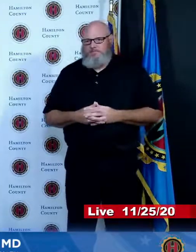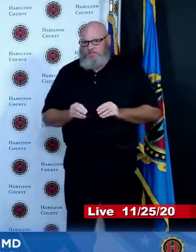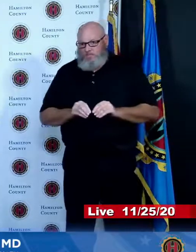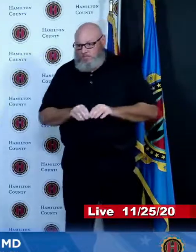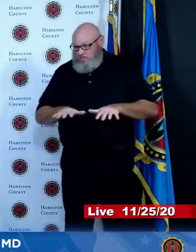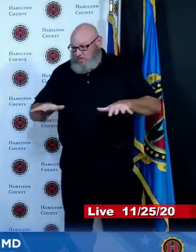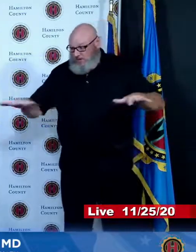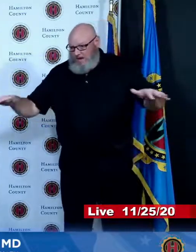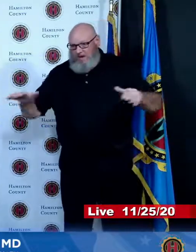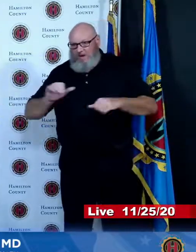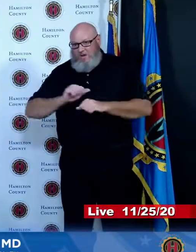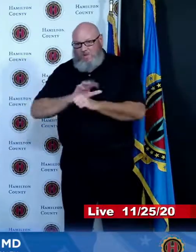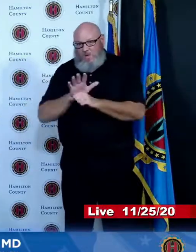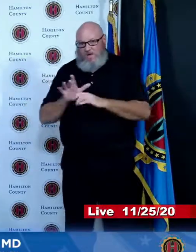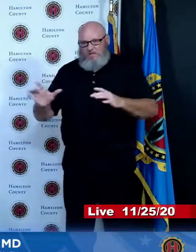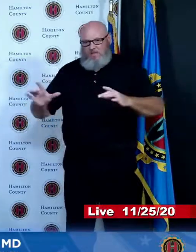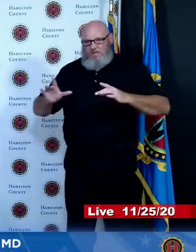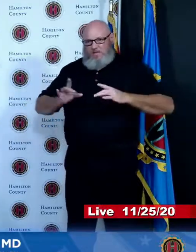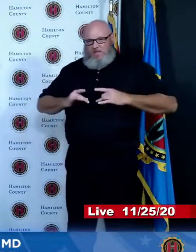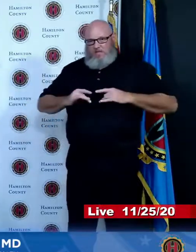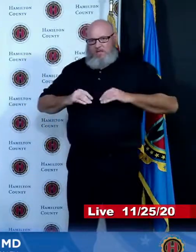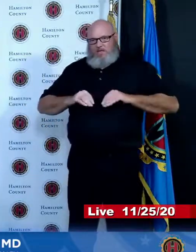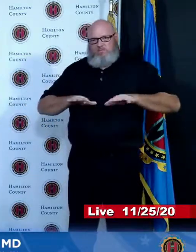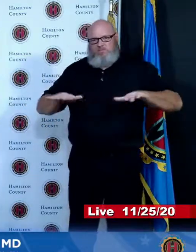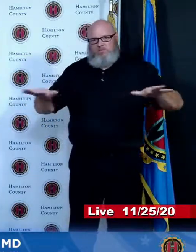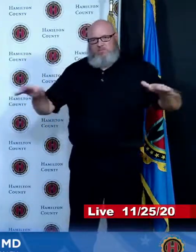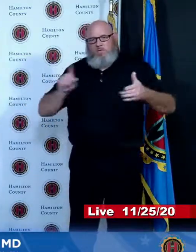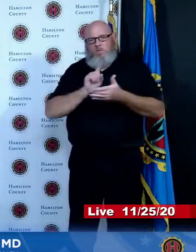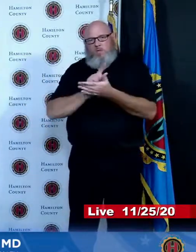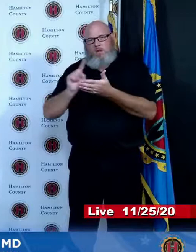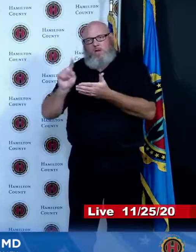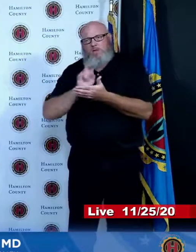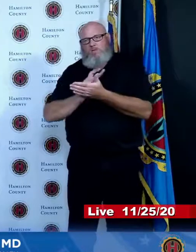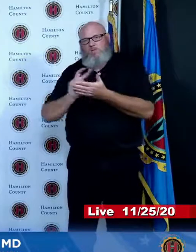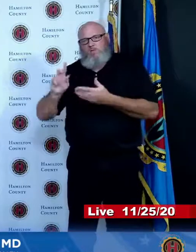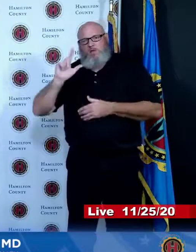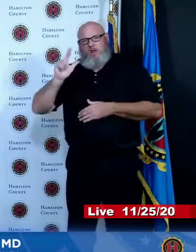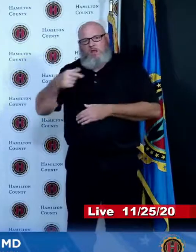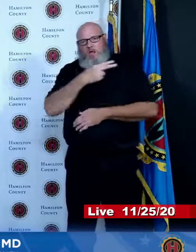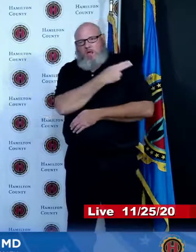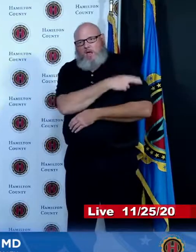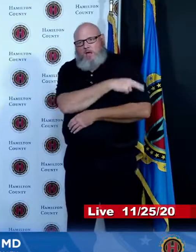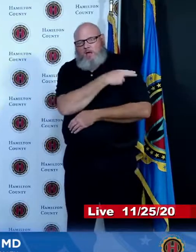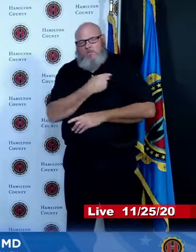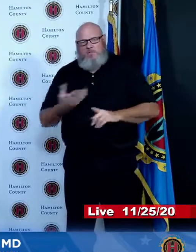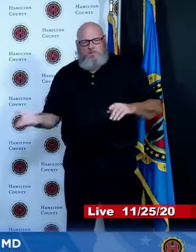in the hospital hospitalizations and and high school hospitalizations requiring ICU care